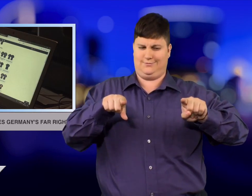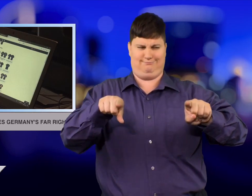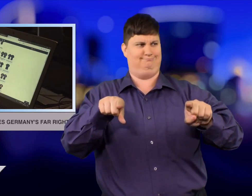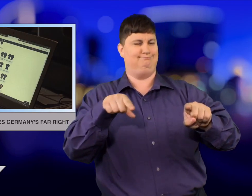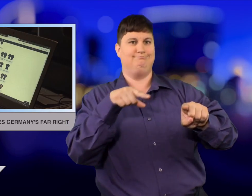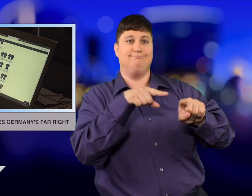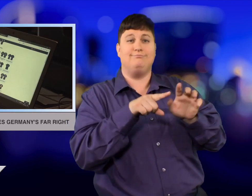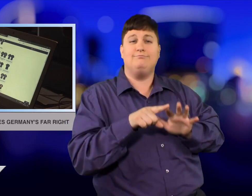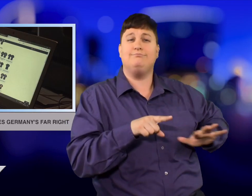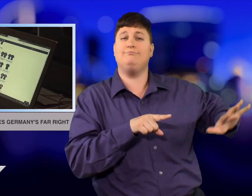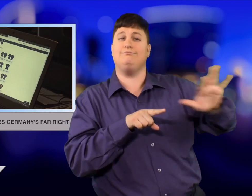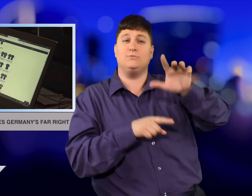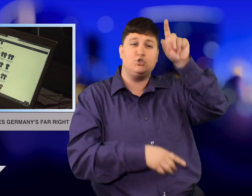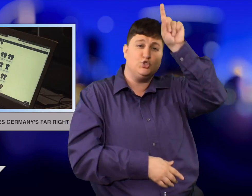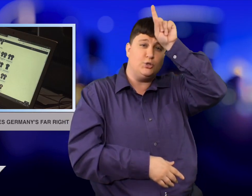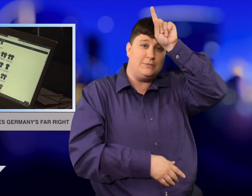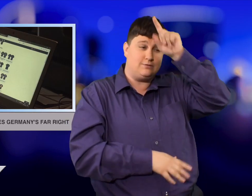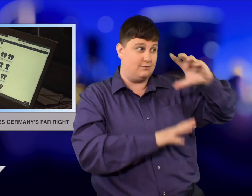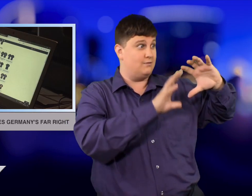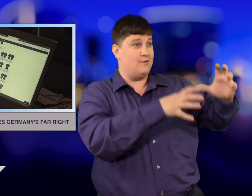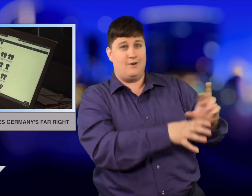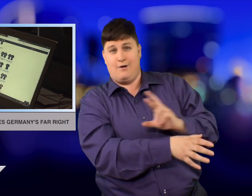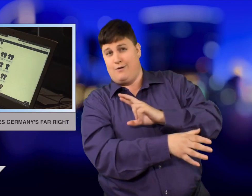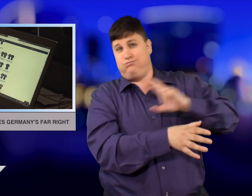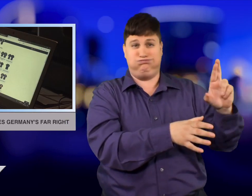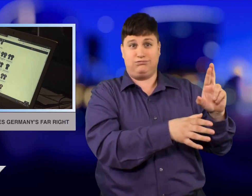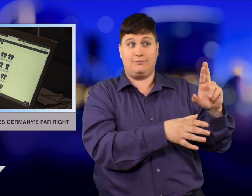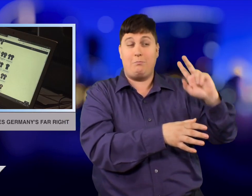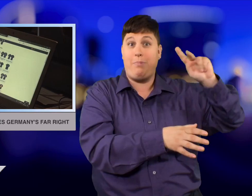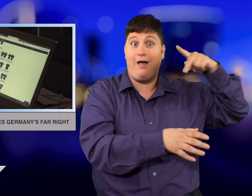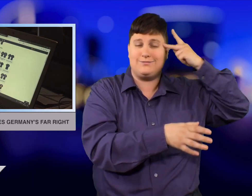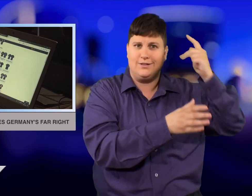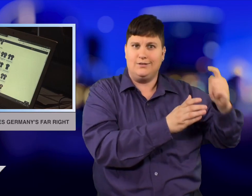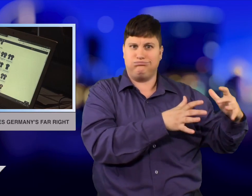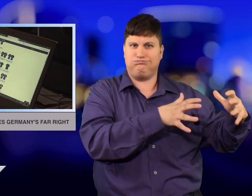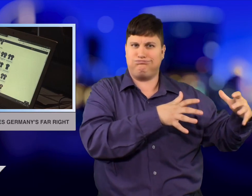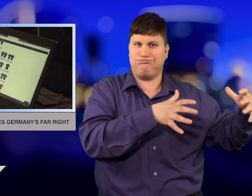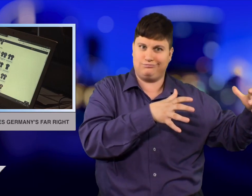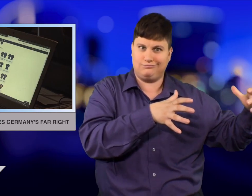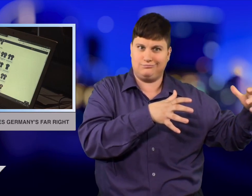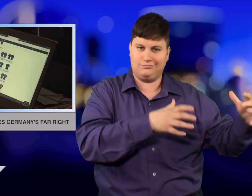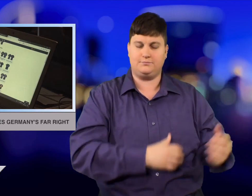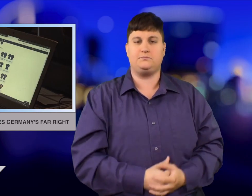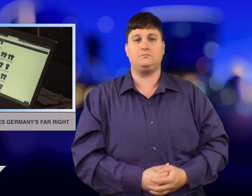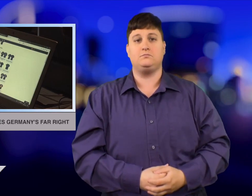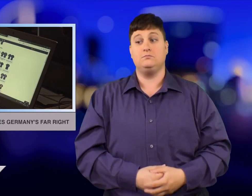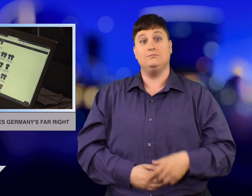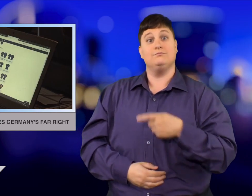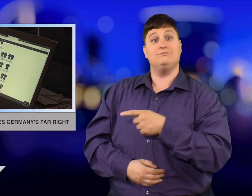the rise of far-right politics across Germany.